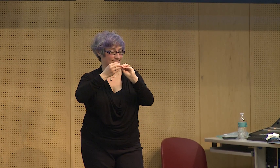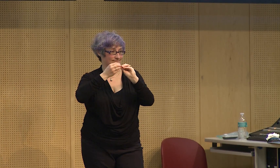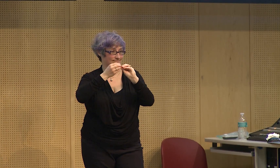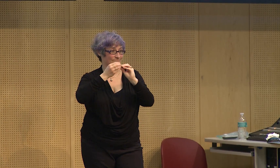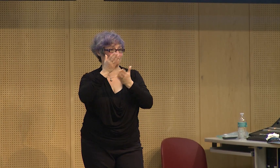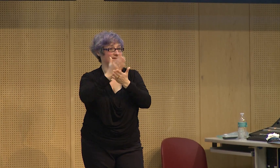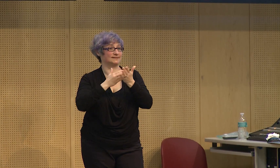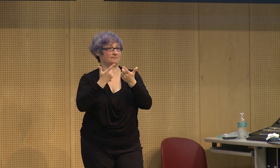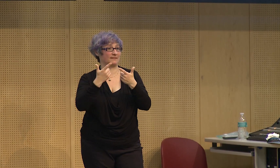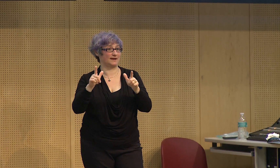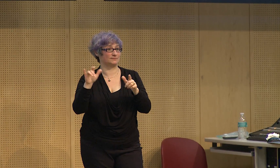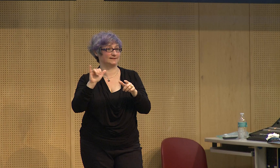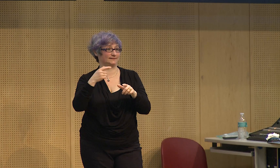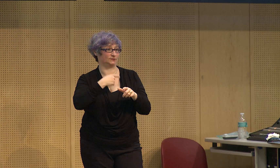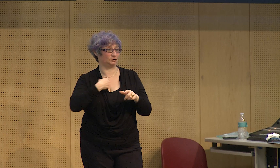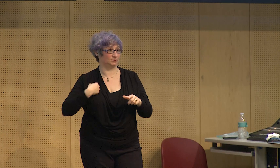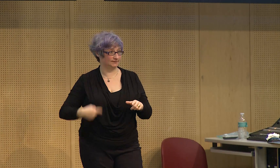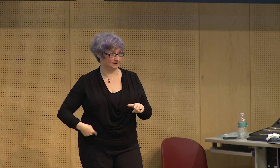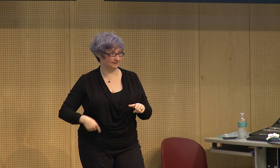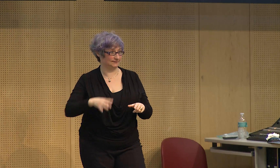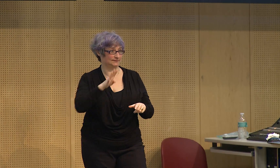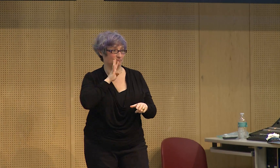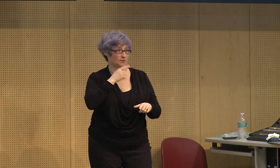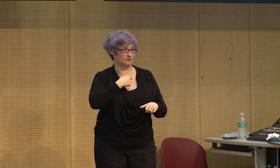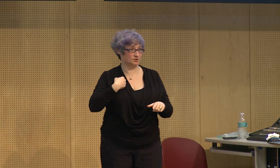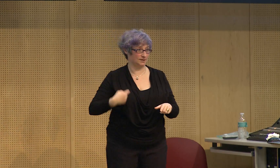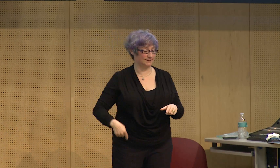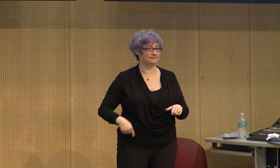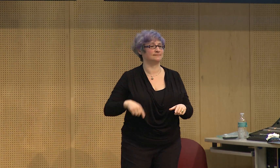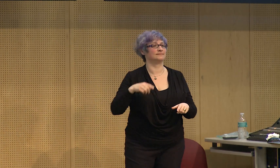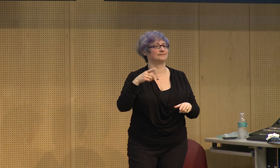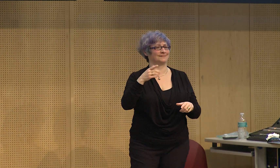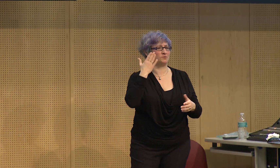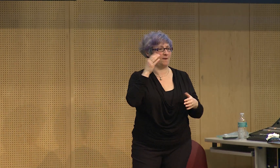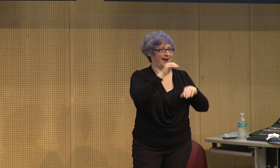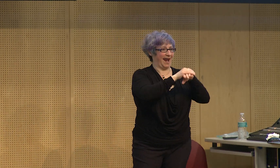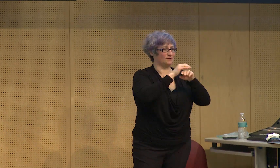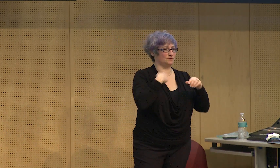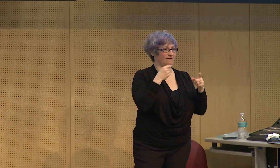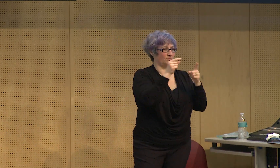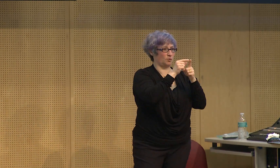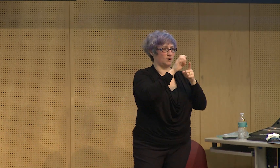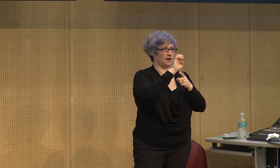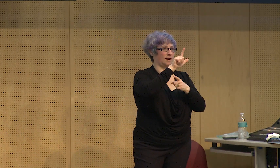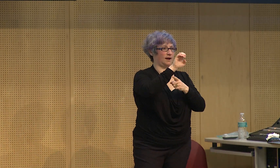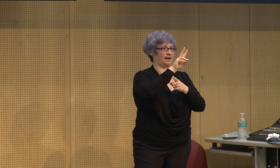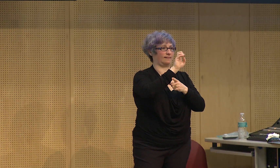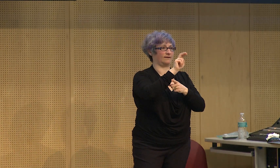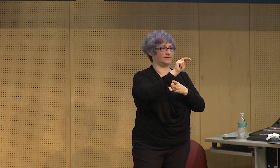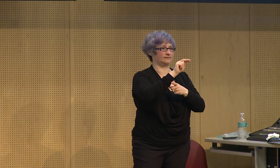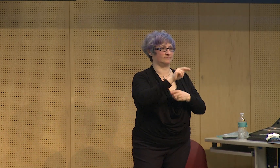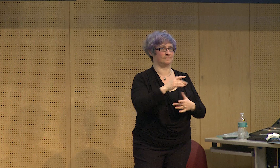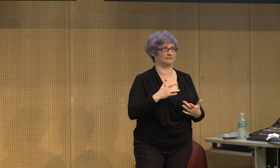It's important to note that it depends on how the researcher or the language prevents the actual word.